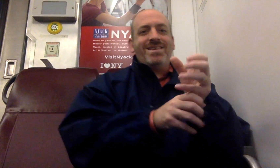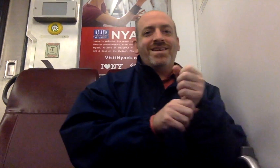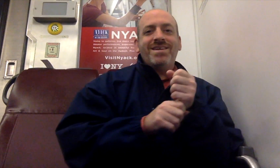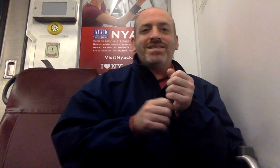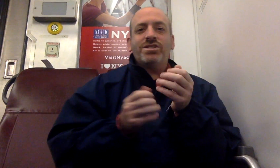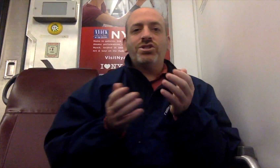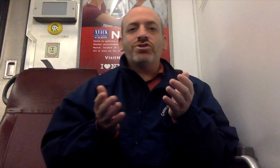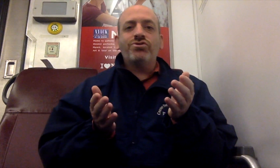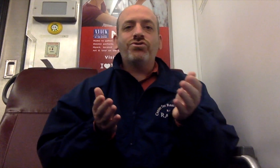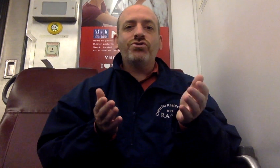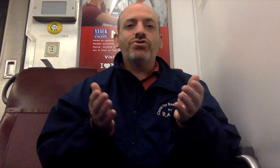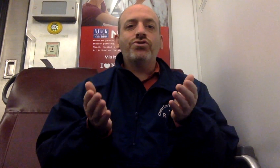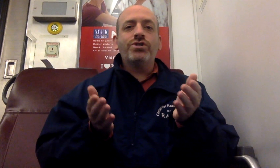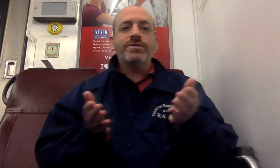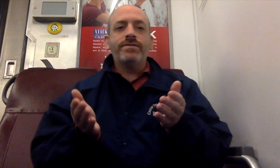who can receive the services.